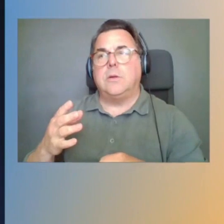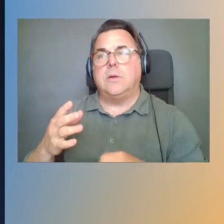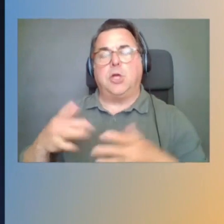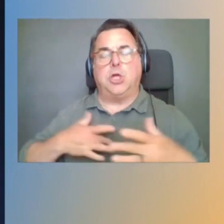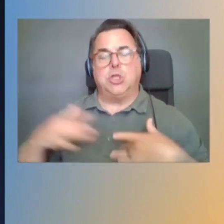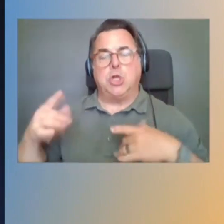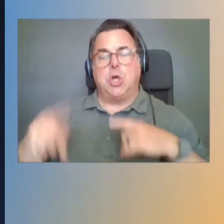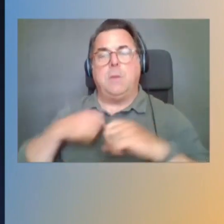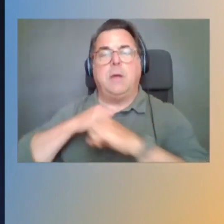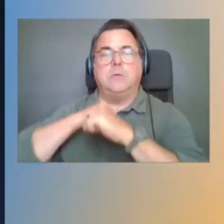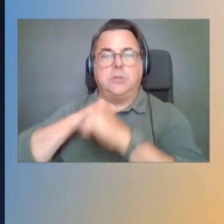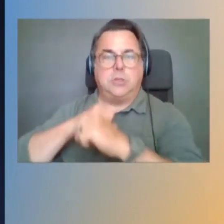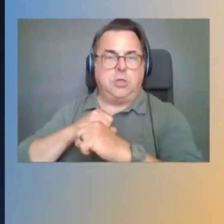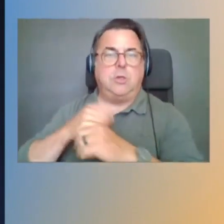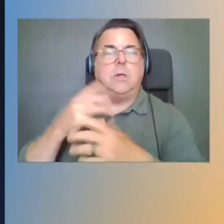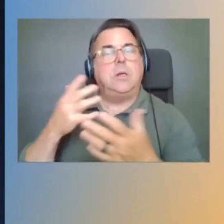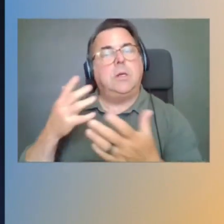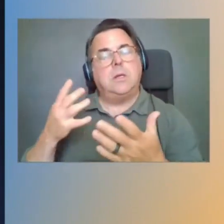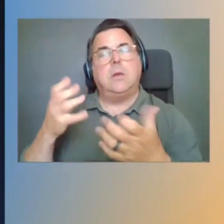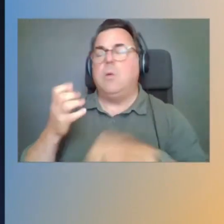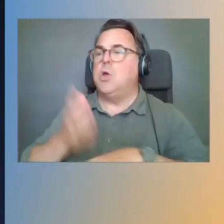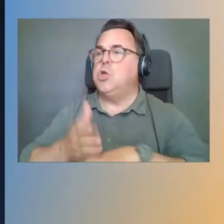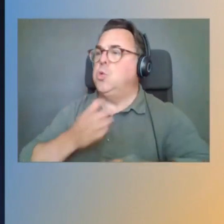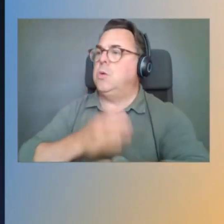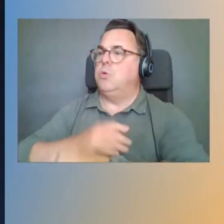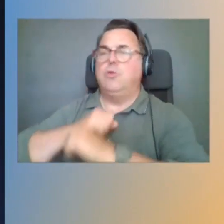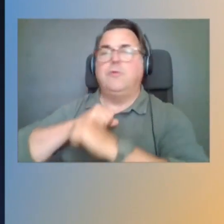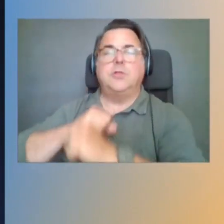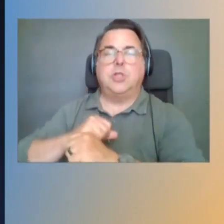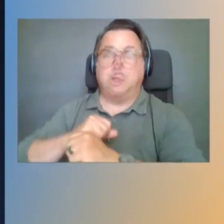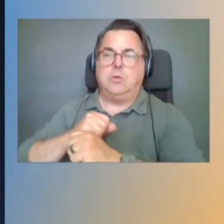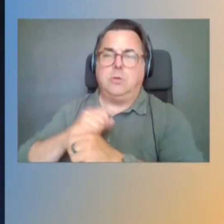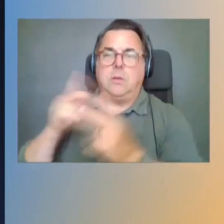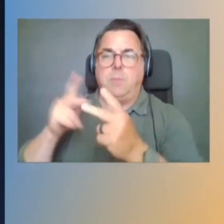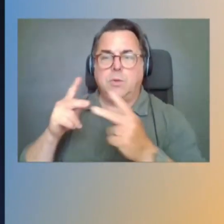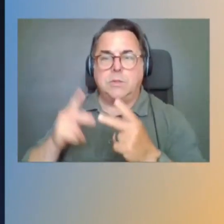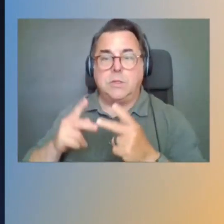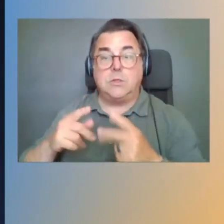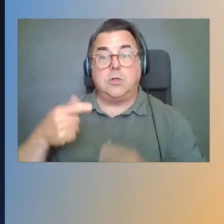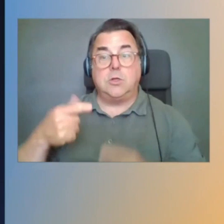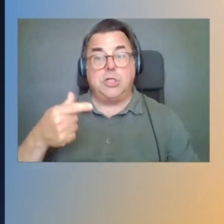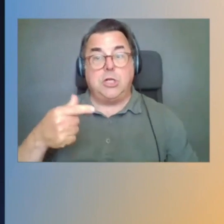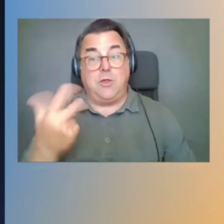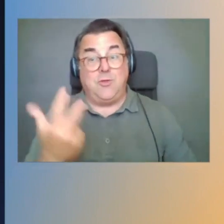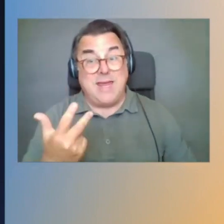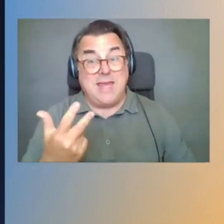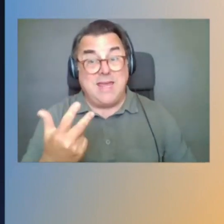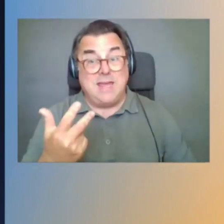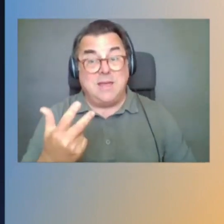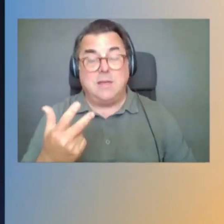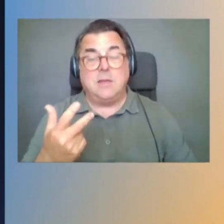and they want to improve their security posture. With Graviton3, we are introducing a new feature